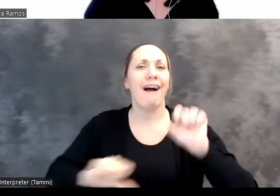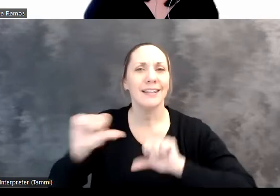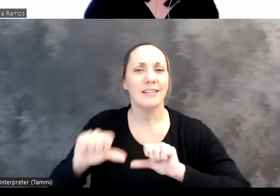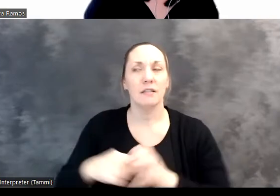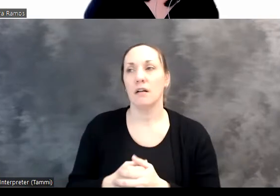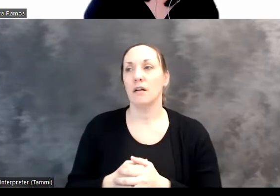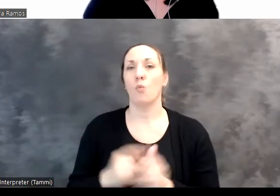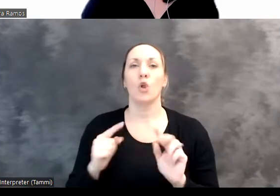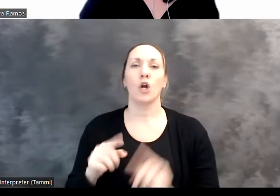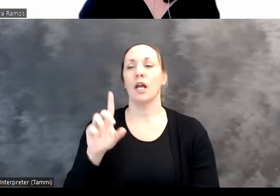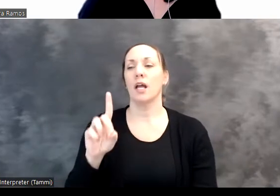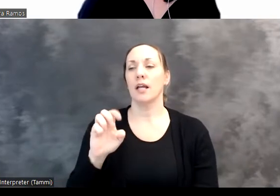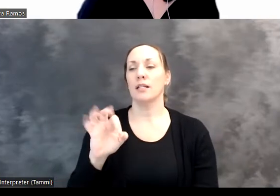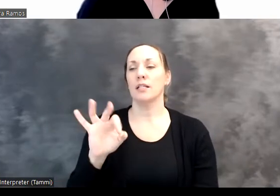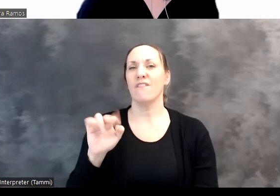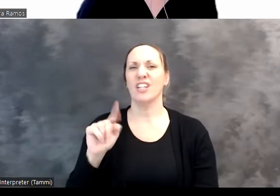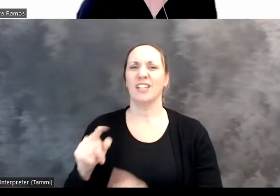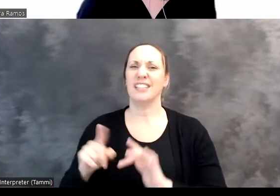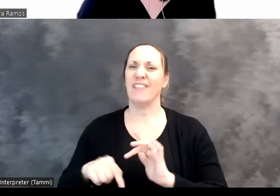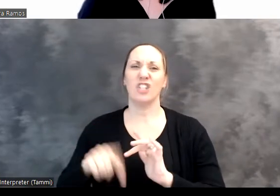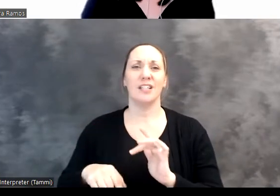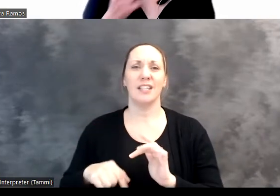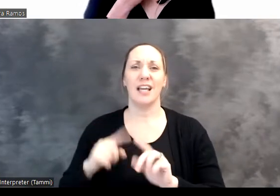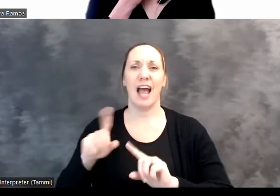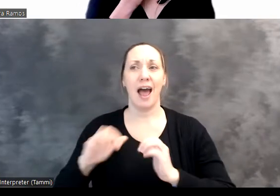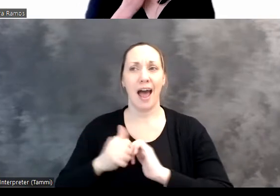when it comes to representation in neuroscience? We're looking